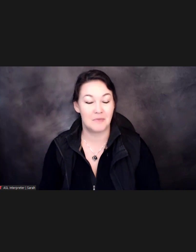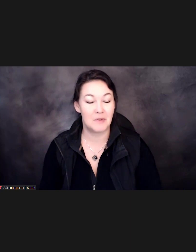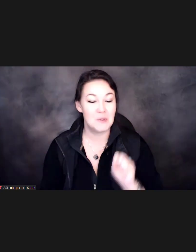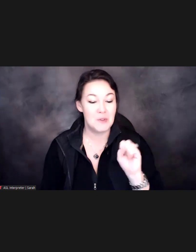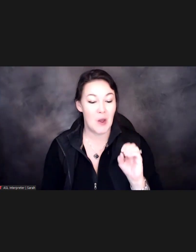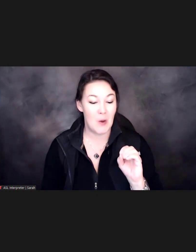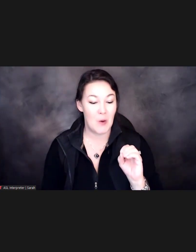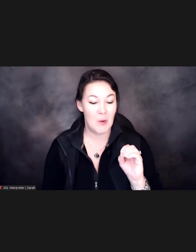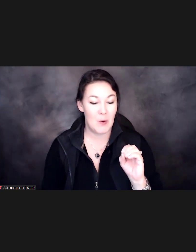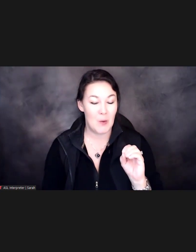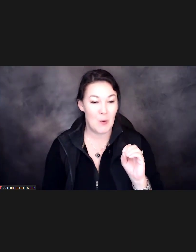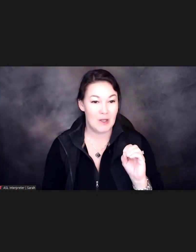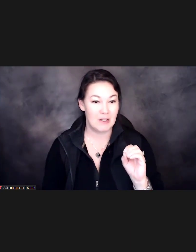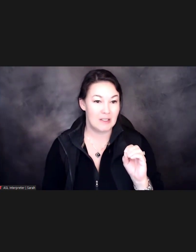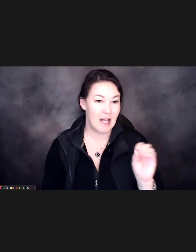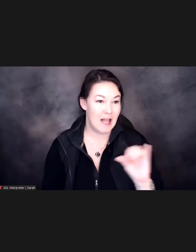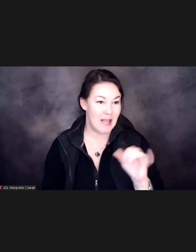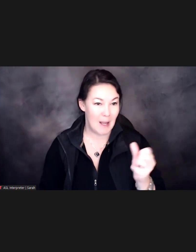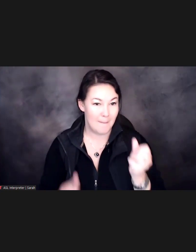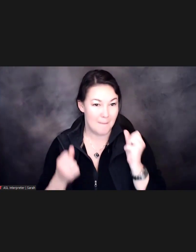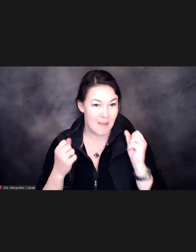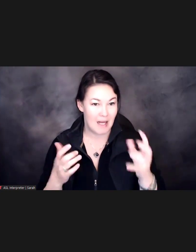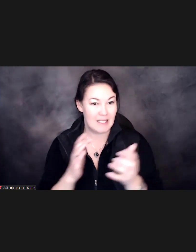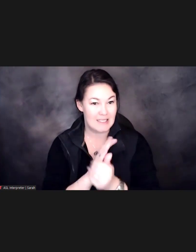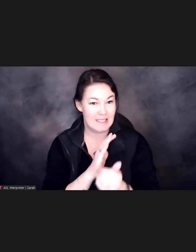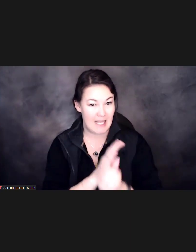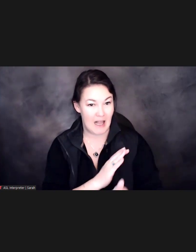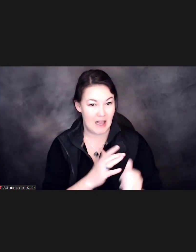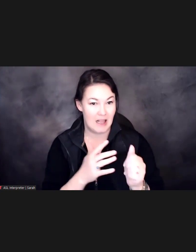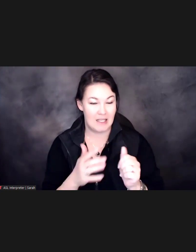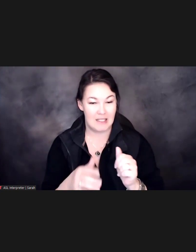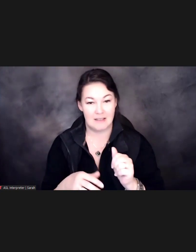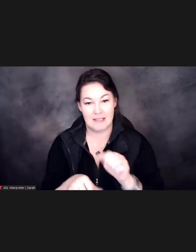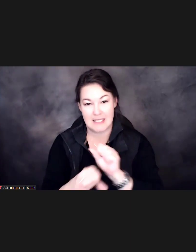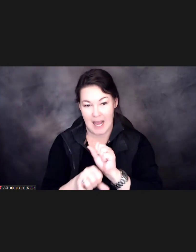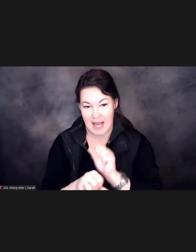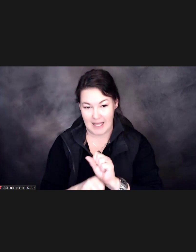So, like many skillful tasks, competent screeners can make it